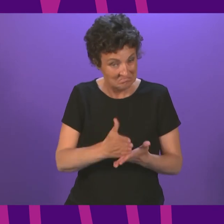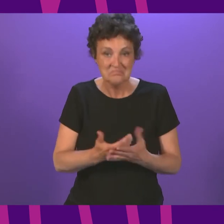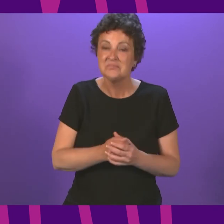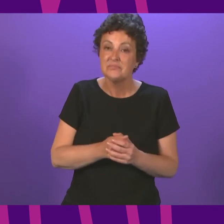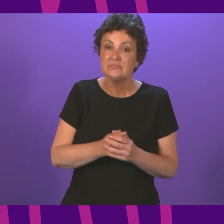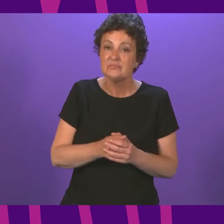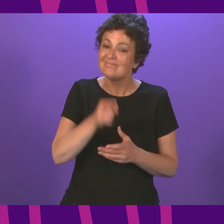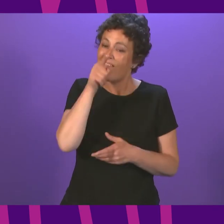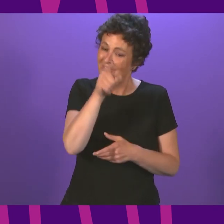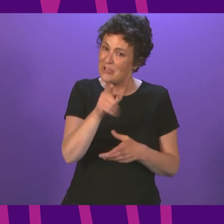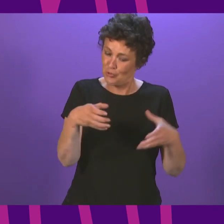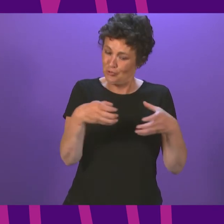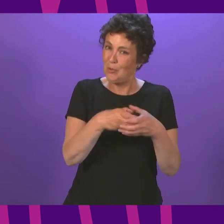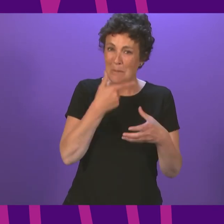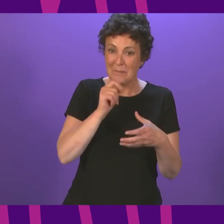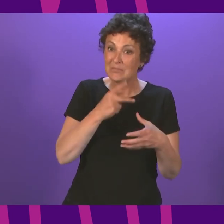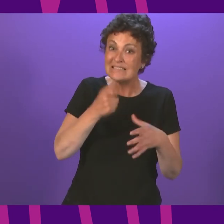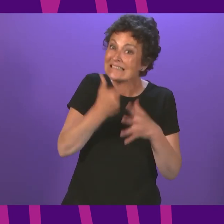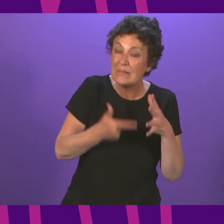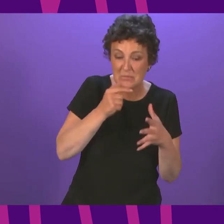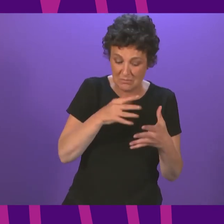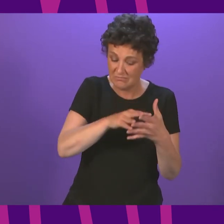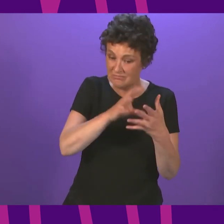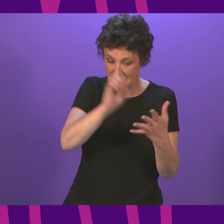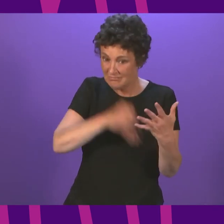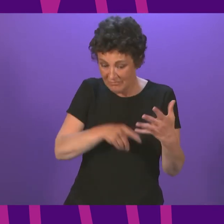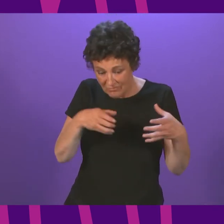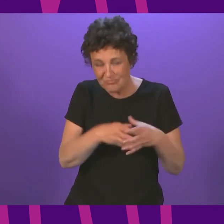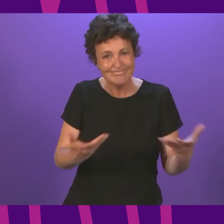that group of people from the report requirements is disappointing, given the levels of child